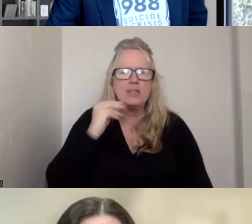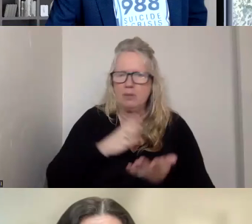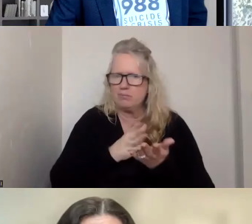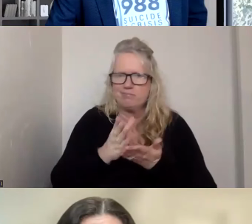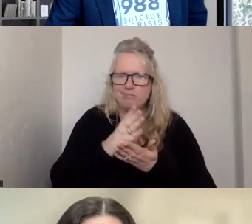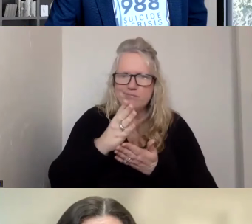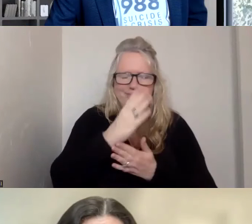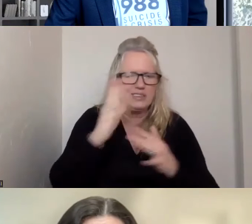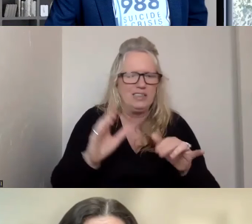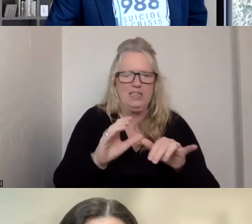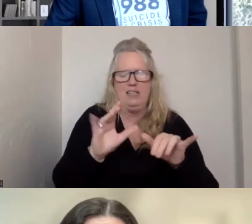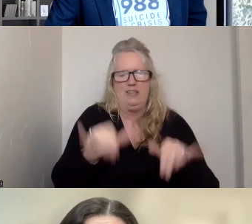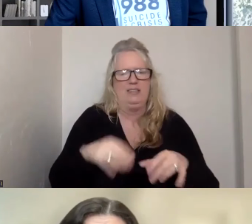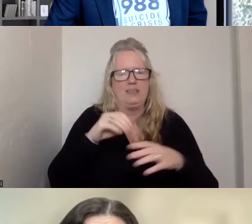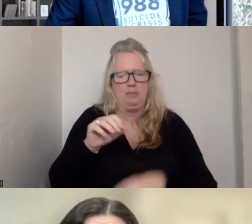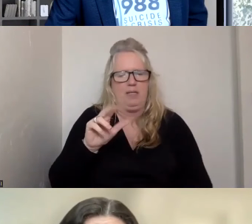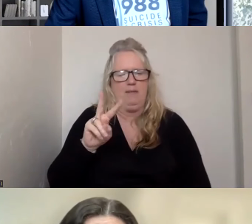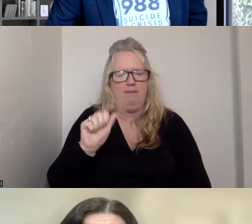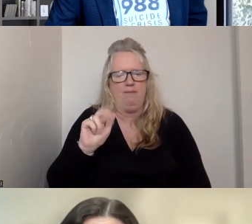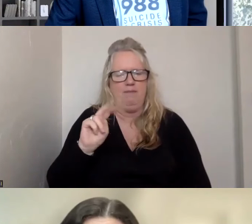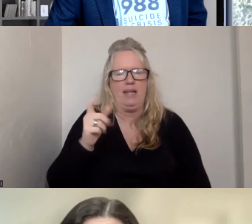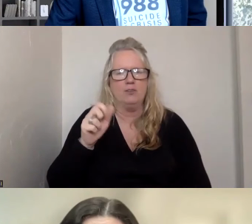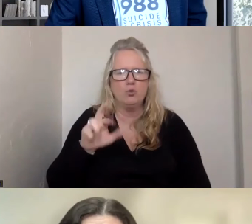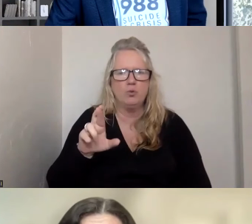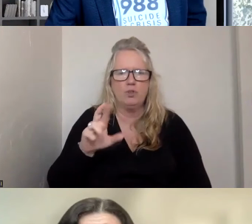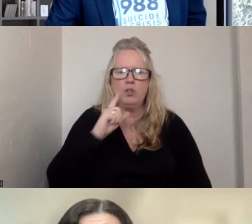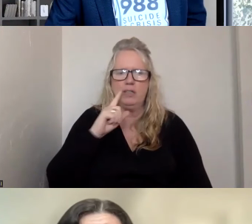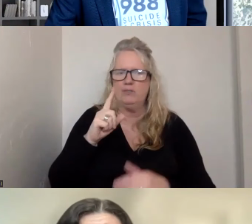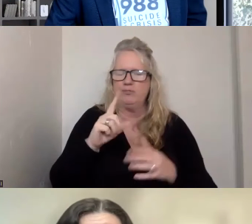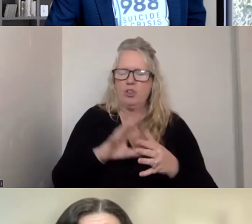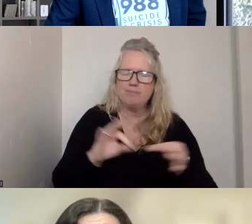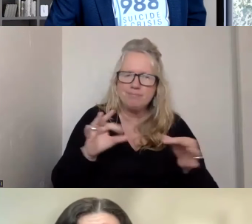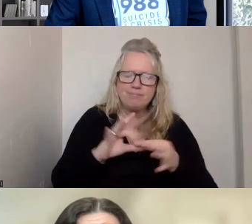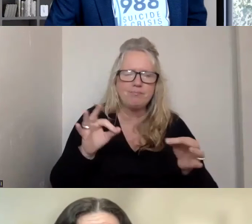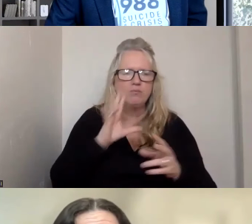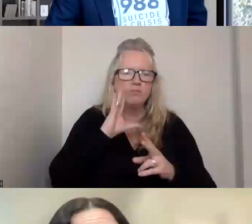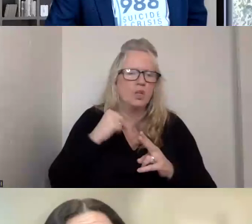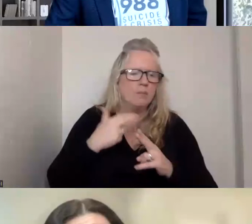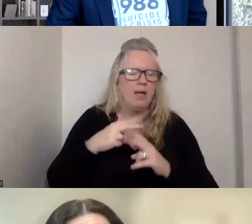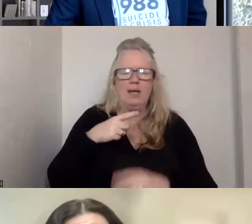SYSTEM IN VANCOUVER. SHE TALKS ABOUT HOW SHE WAS NOT INCLUDED